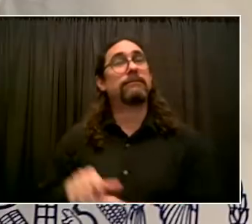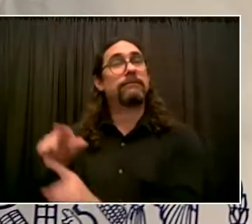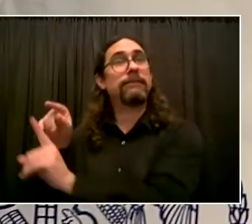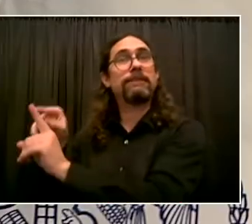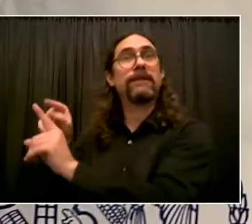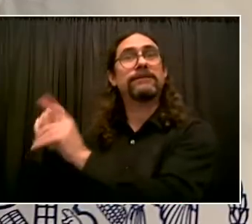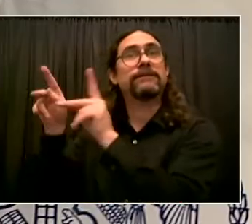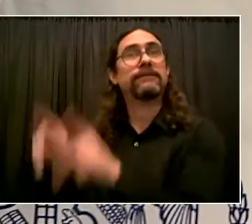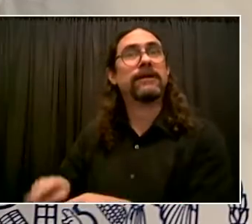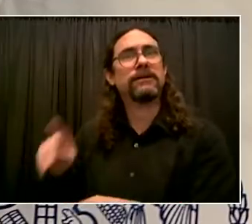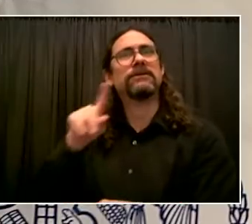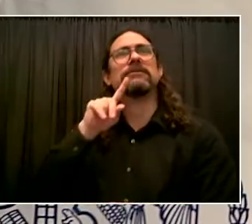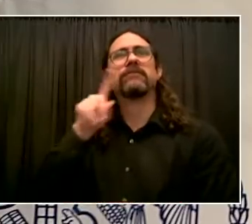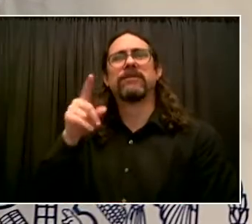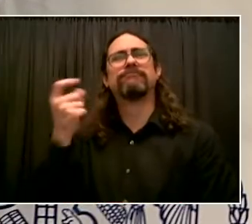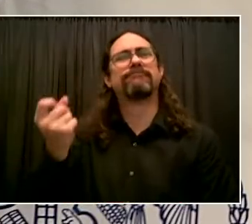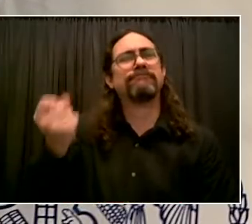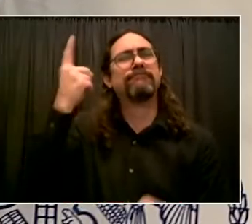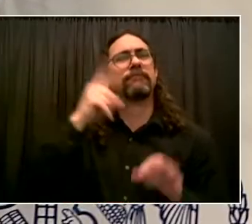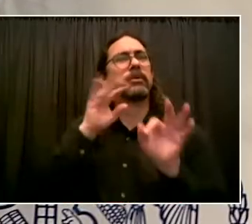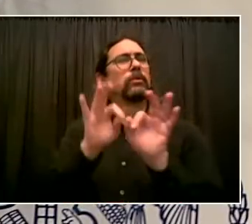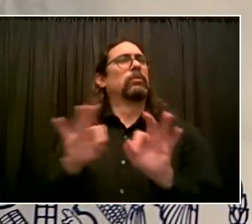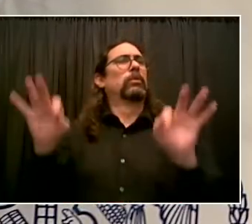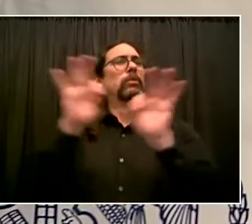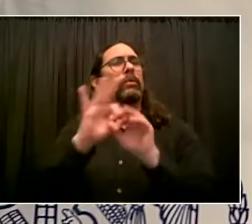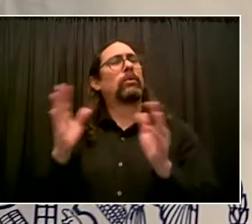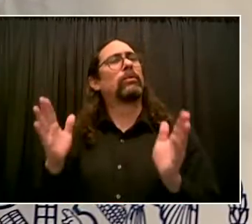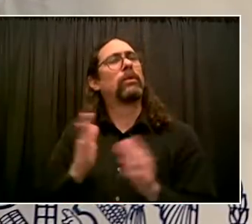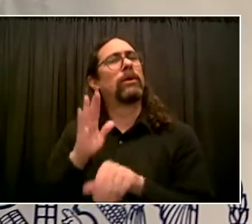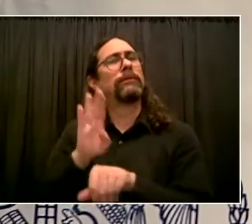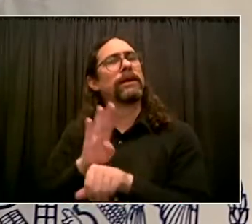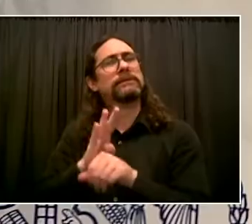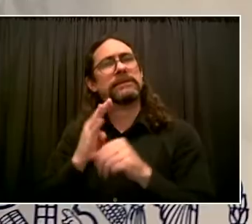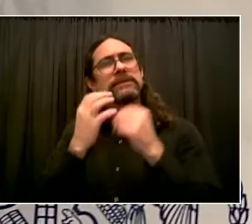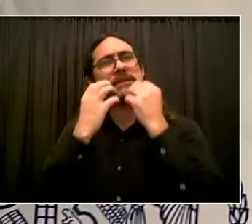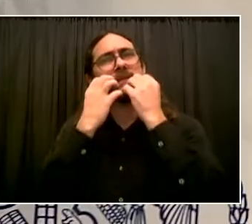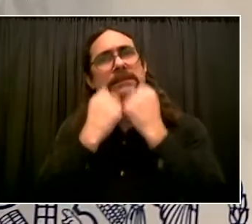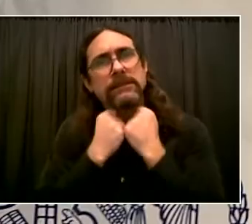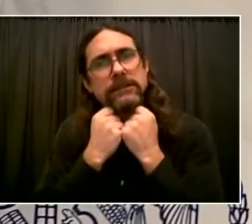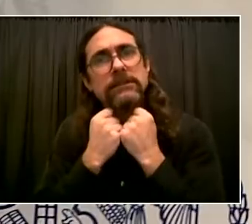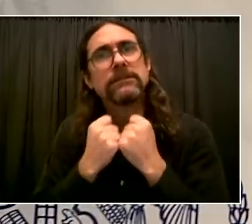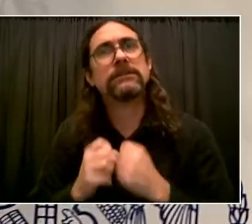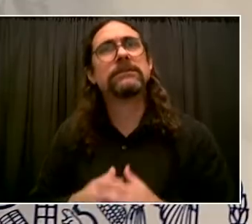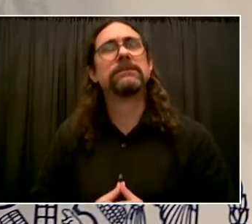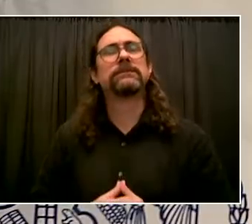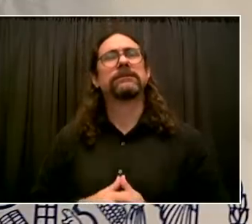AND HEAR FROM SOMEONE WHO REALLY UNDERSTANDS ON A NEIGHBORHOOD LEVEL AND ALSO FOR SMALL BUSINESS. A LOT OF